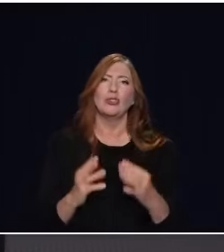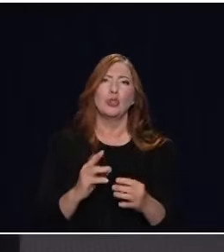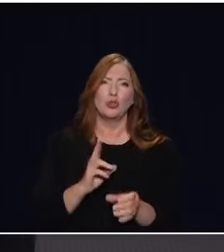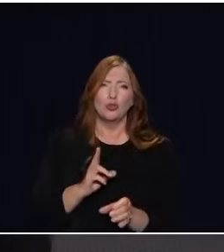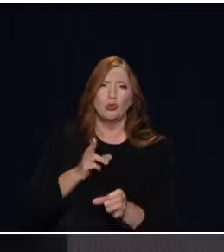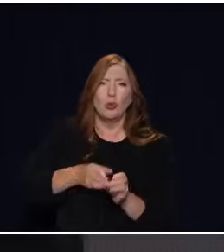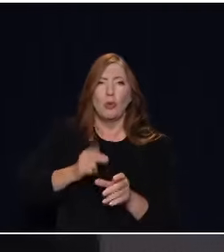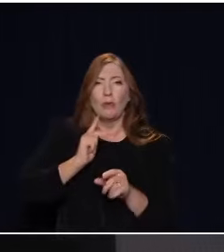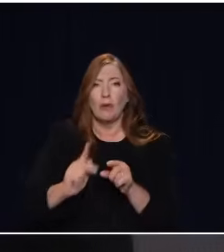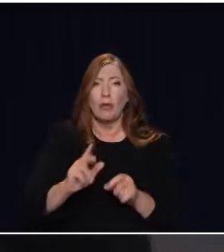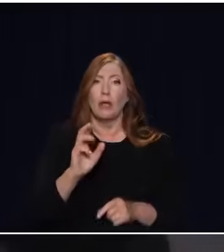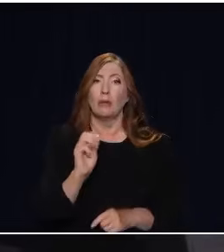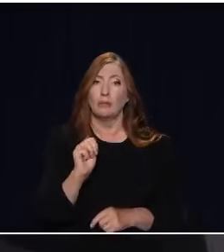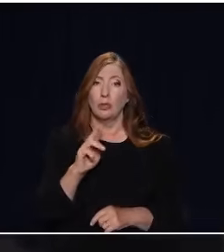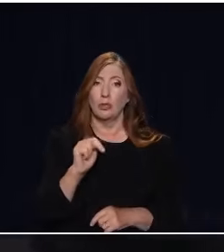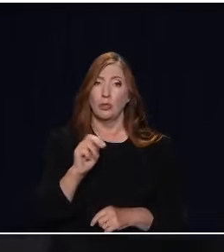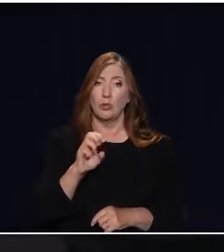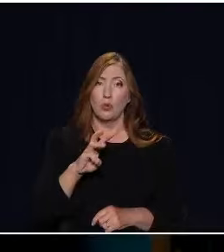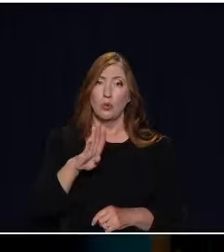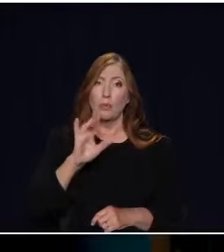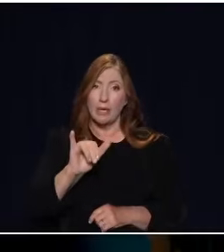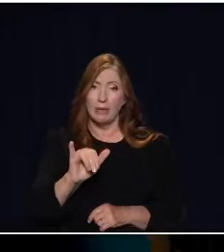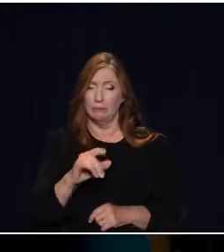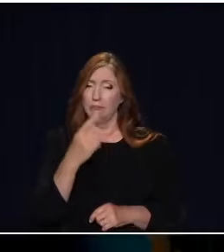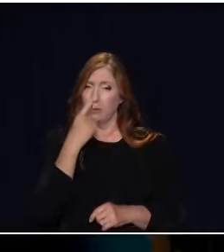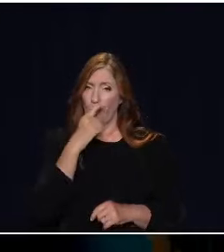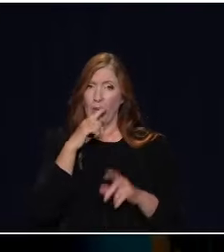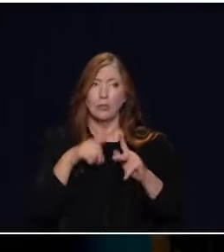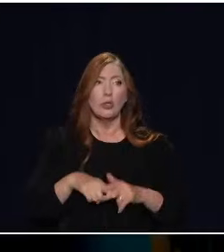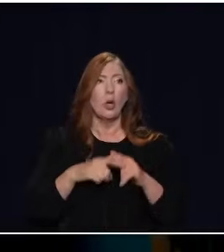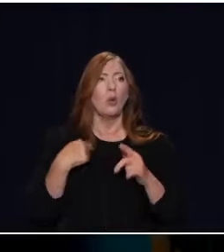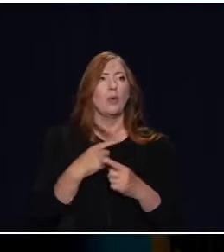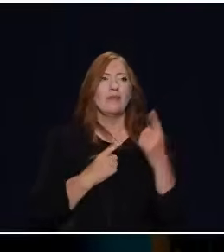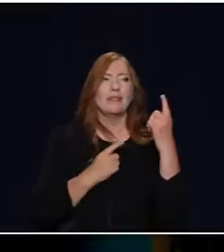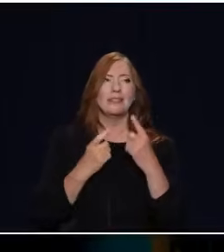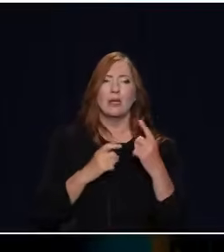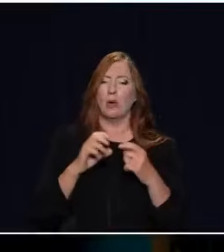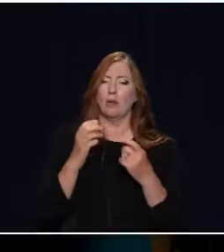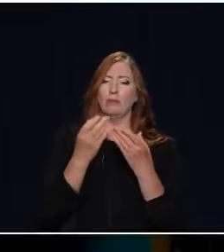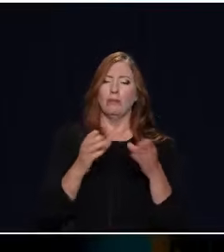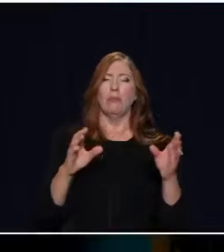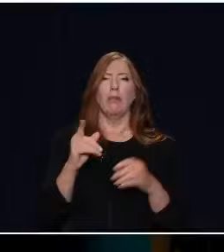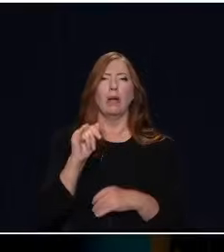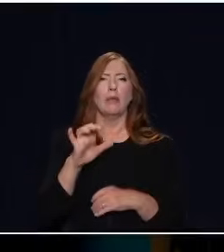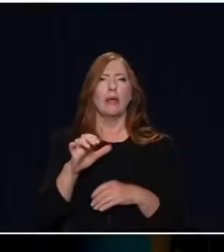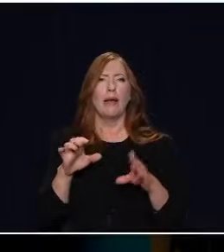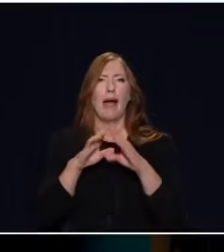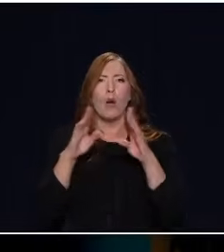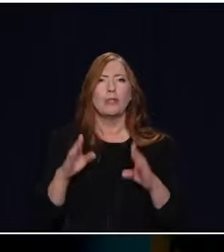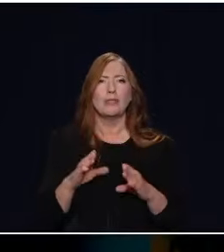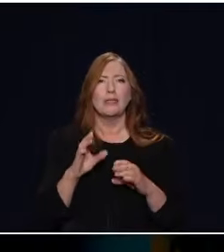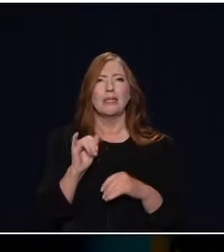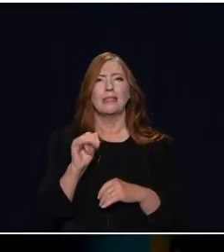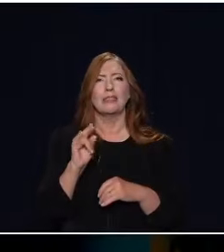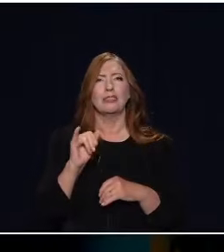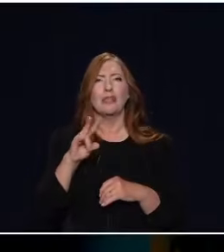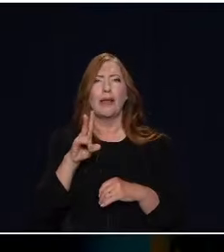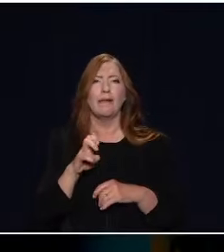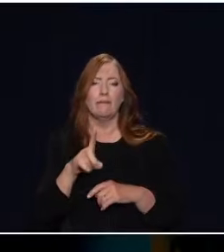IN THE CLASSROOM BUT BUILD A STEADY PIPELINE OF NEW TEACHERS IN THE PROFESSION. MR. NEWBY, IF YOU WOULD LIKE TO START.